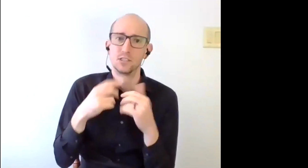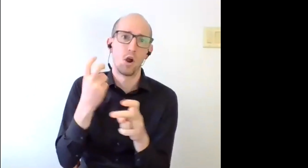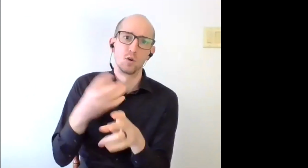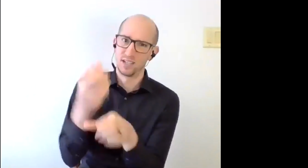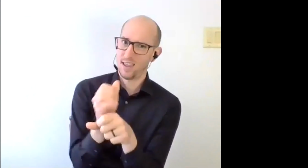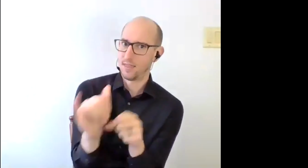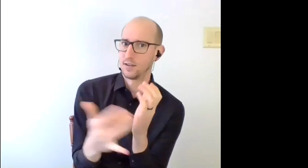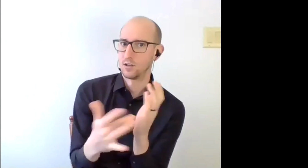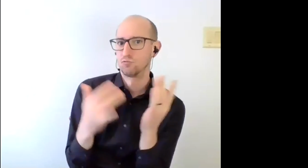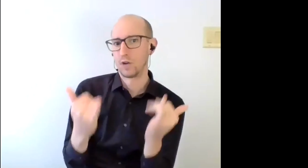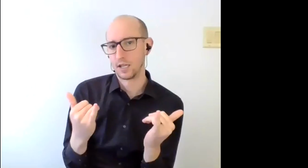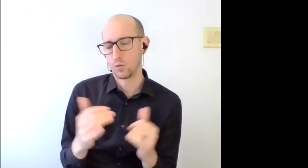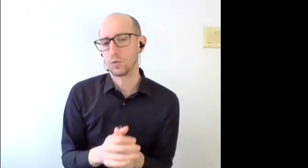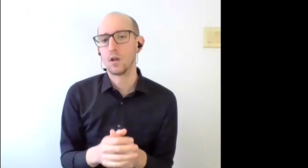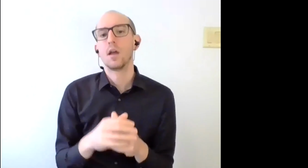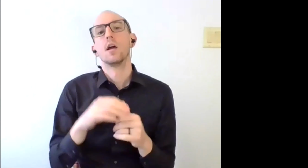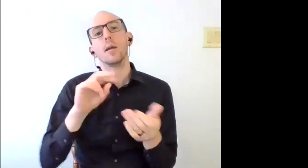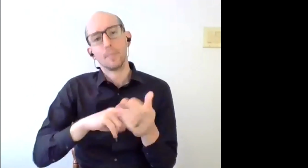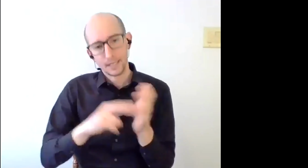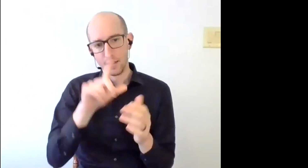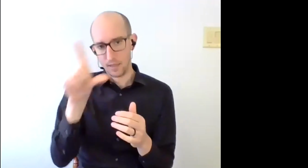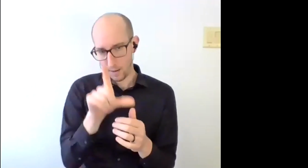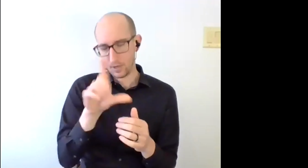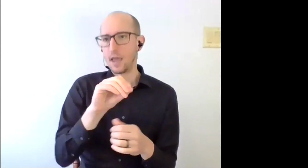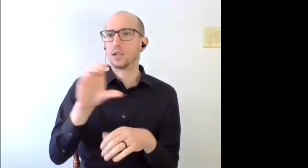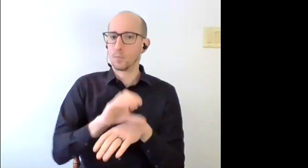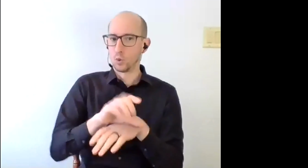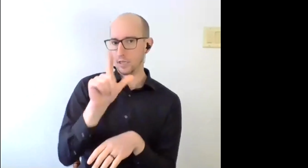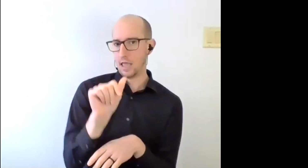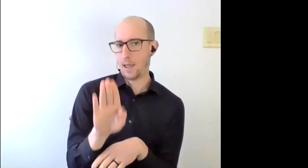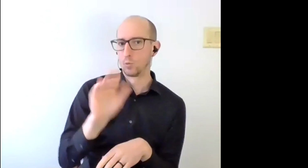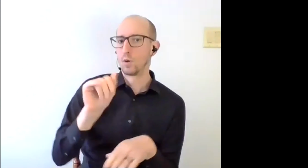technology. We are trying. That is why the library and computer labs